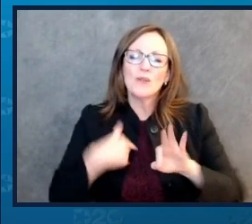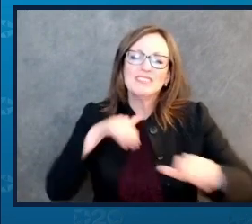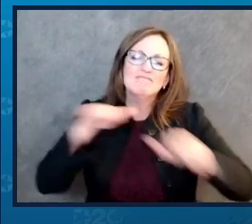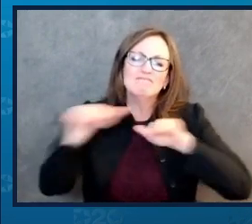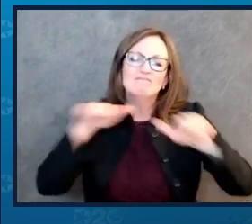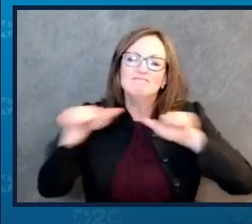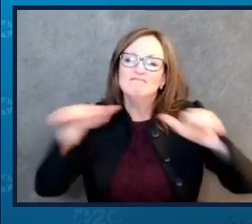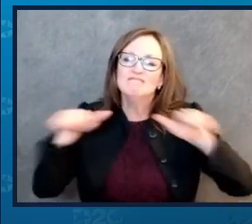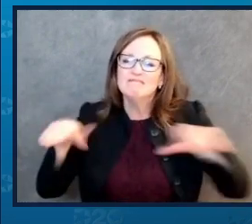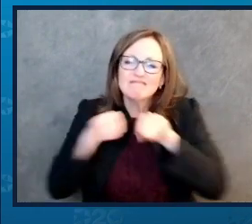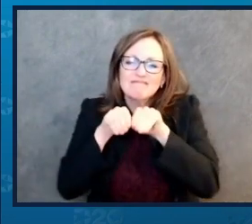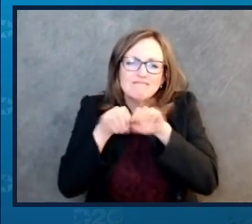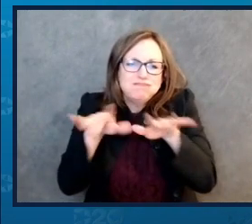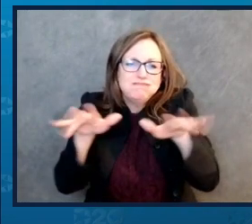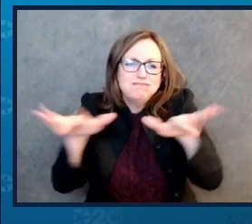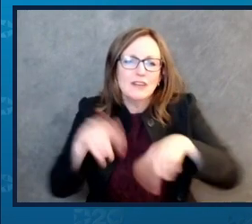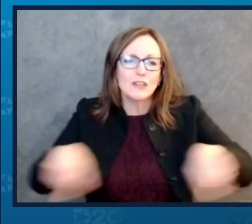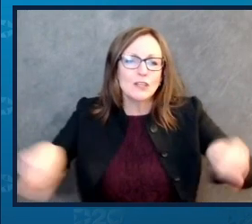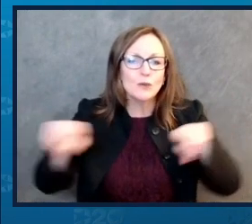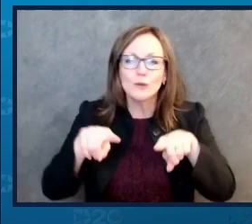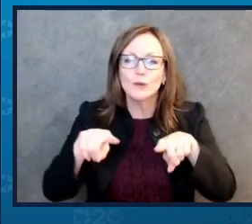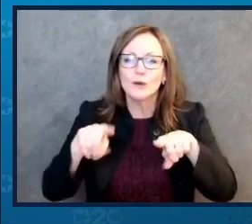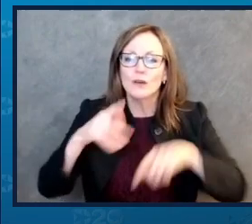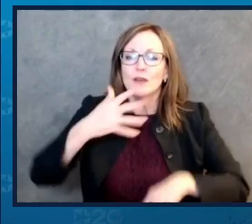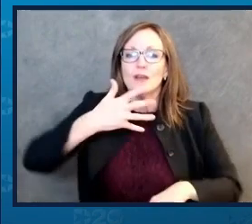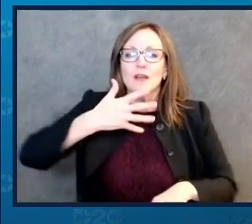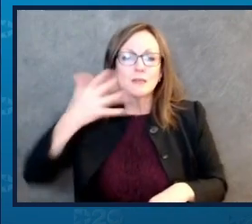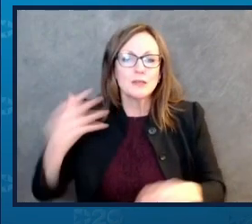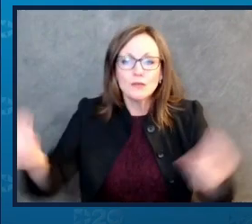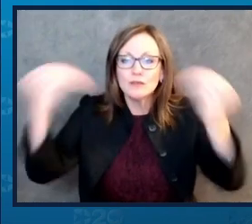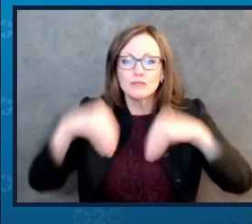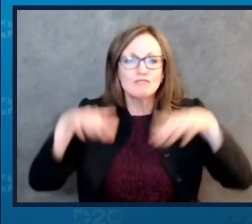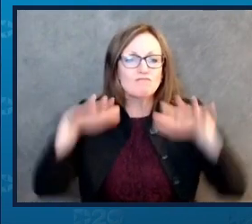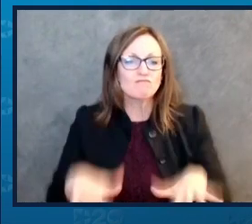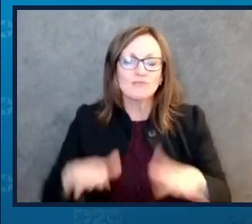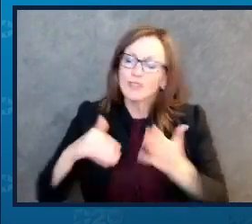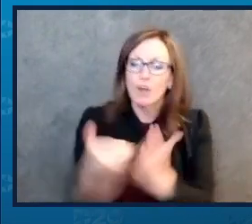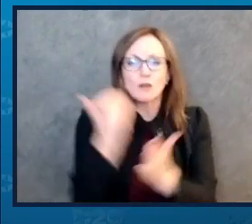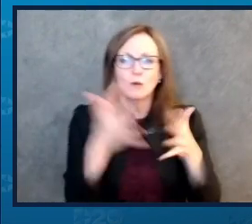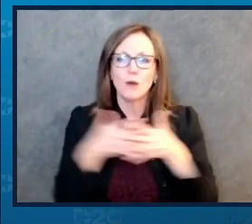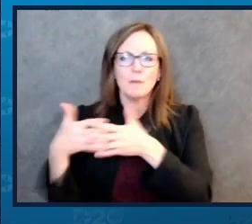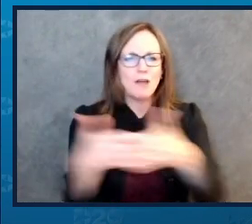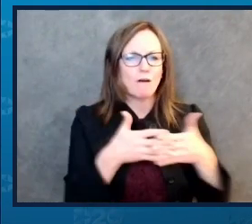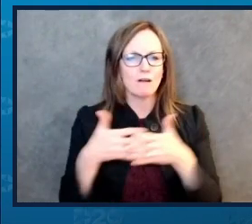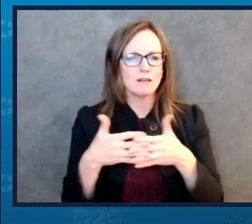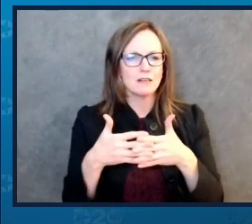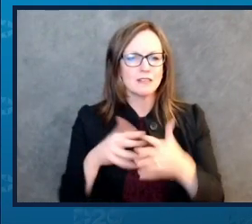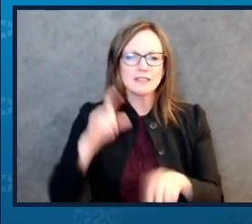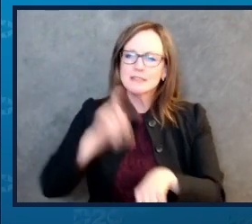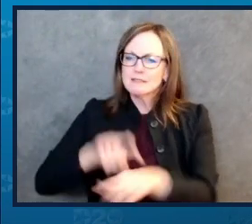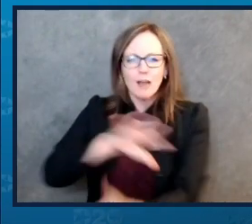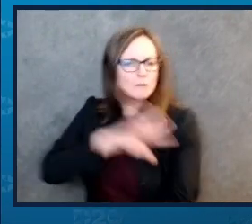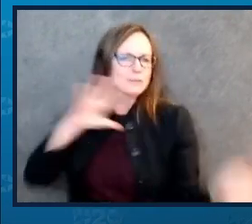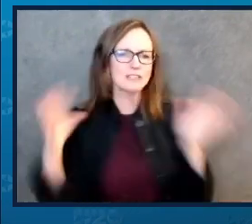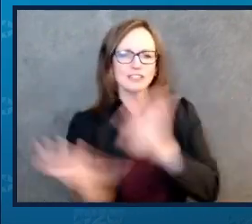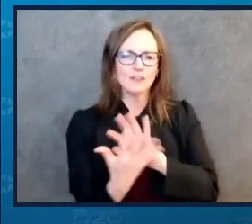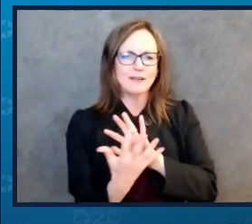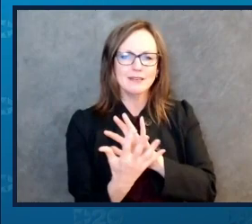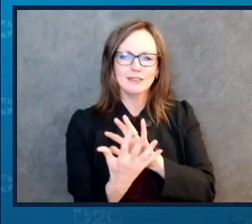IMMIGRANT AND REFUGEES REVITALIZE AND RENEW AMERICA.